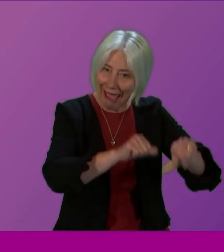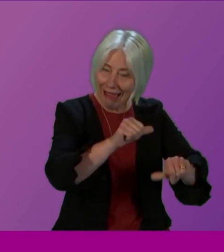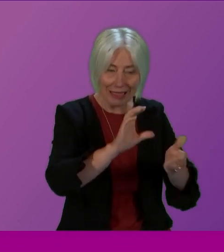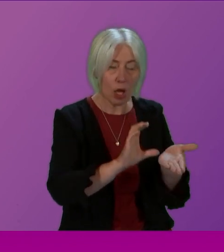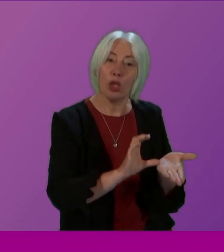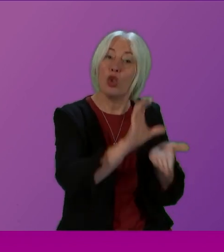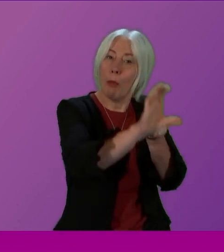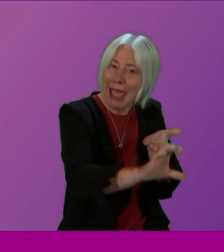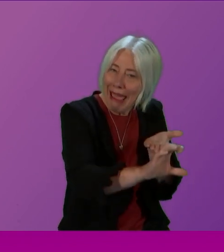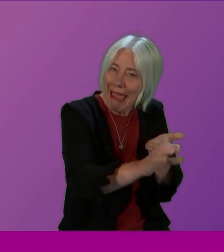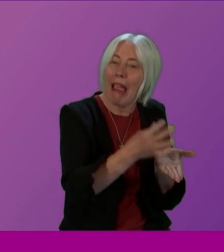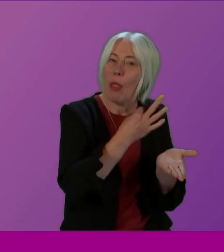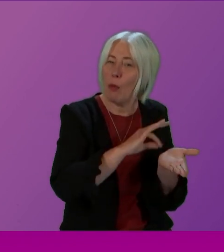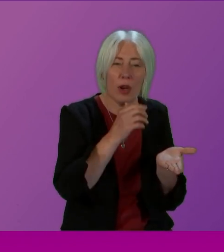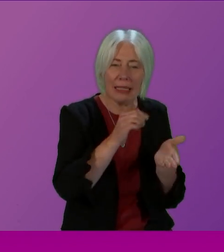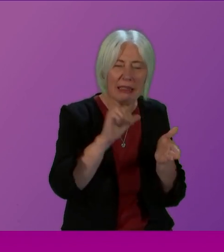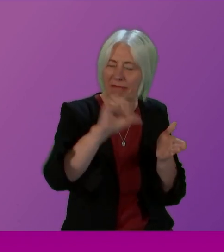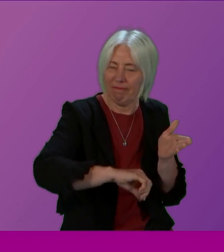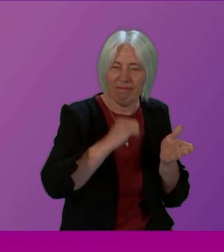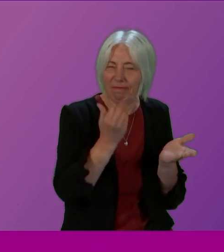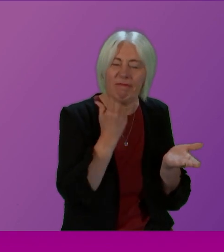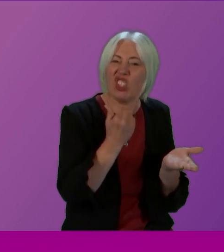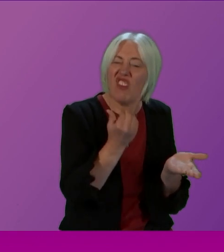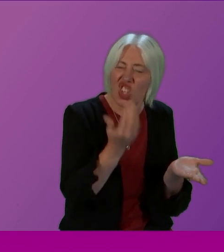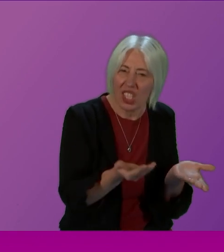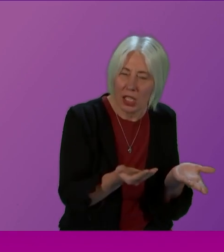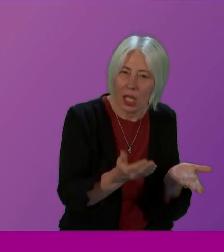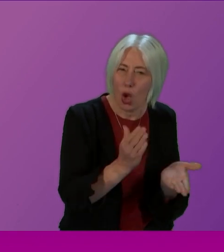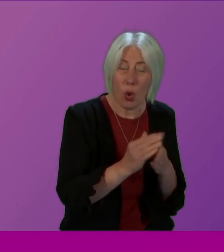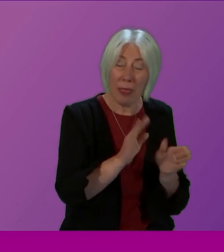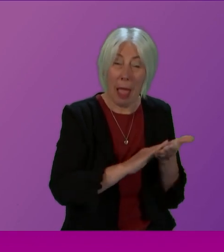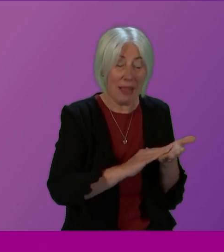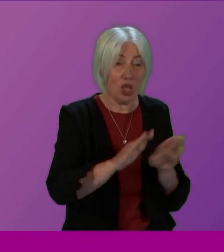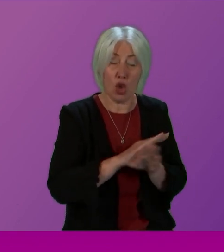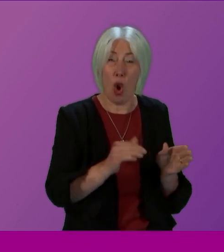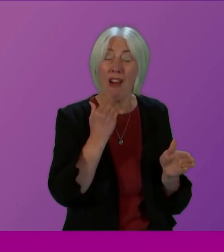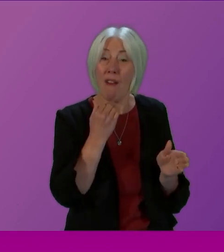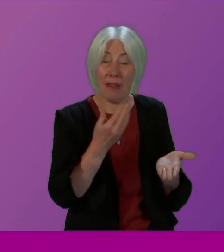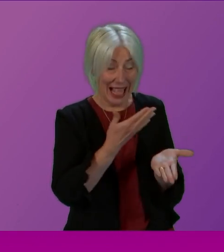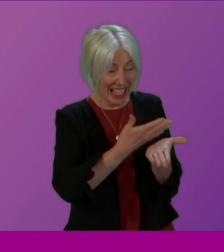the bonuses was deficient. Therefore, there is not sufficient clarity on the basis on which they were paid.